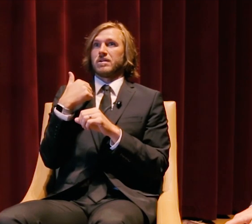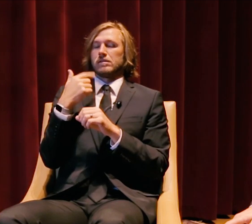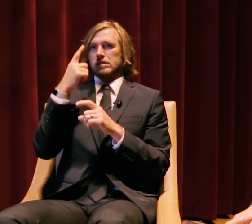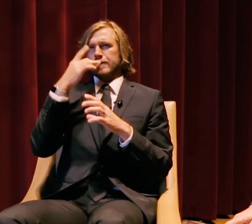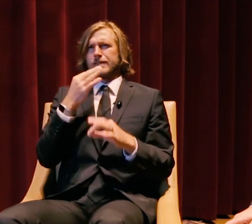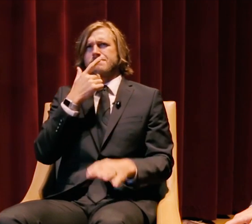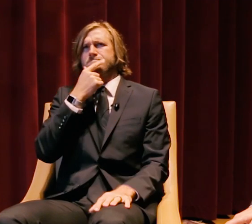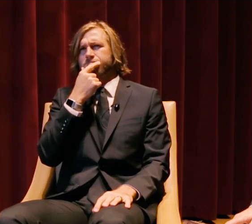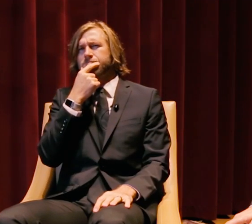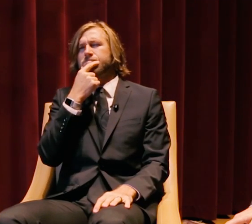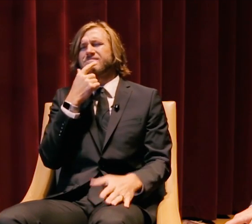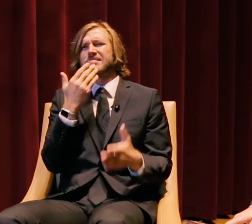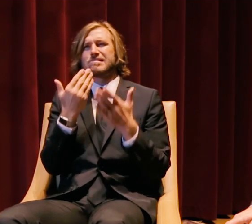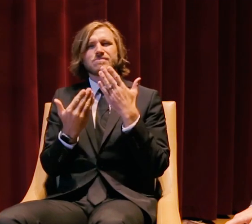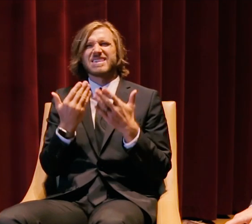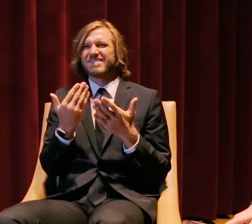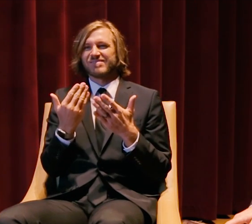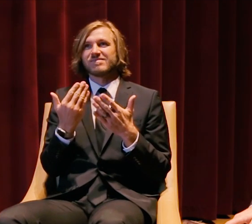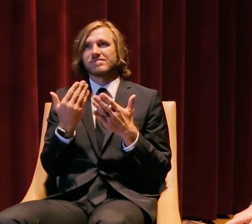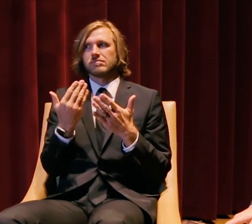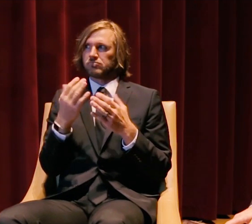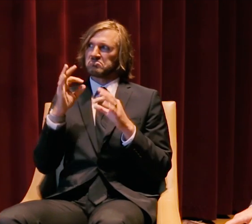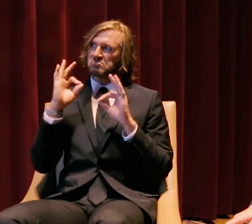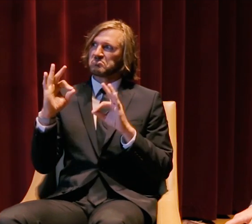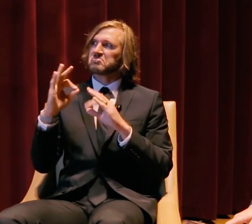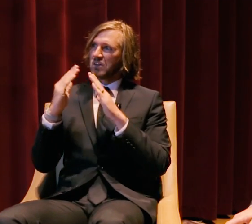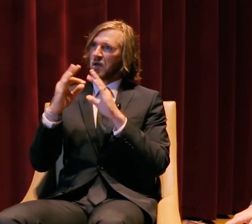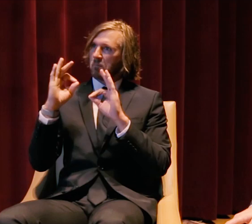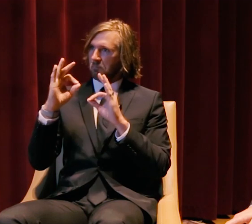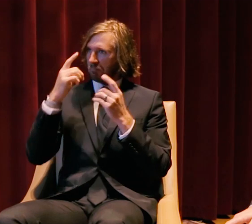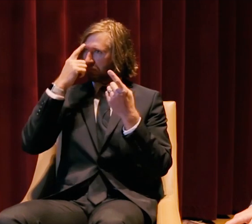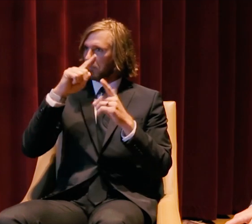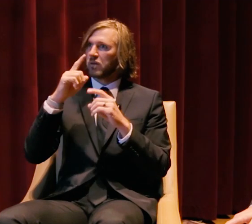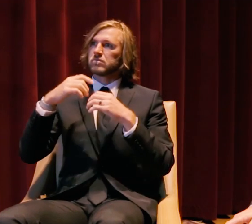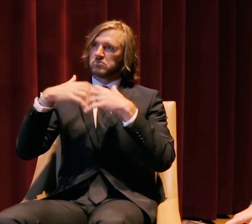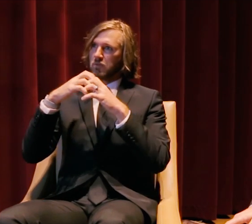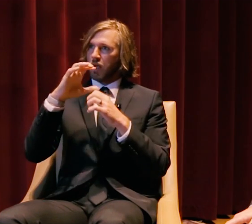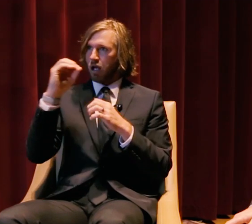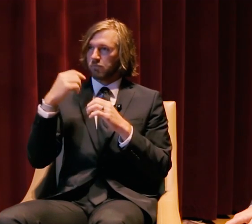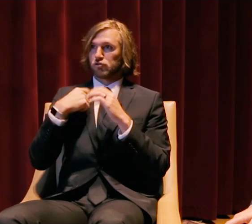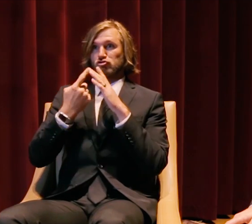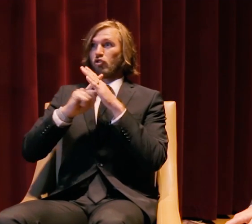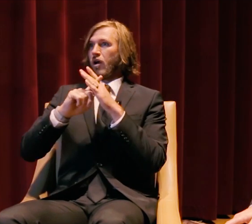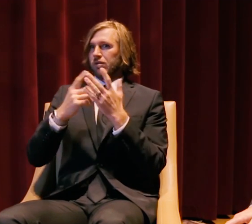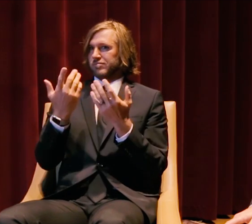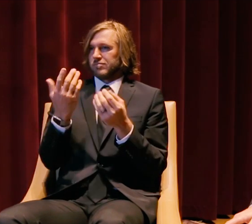that perhaps this is a great town to start a company and start it from scratch.